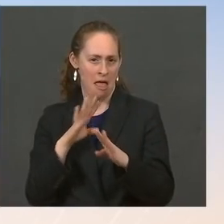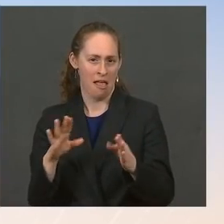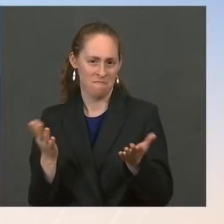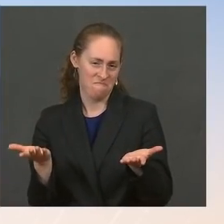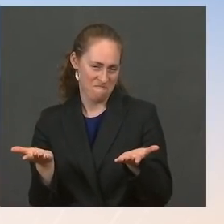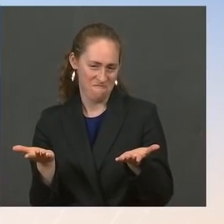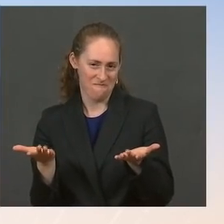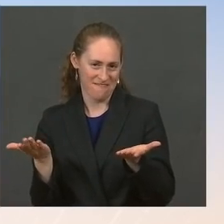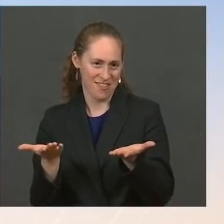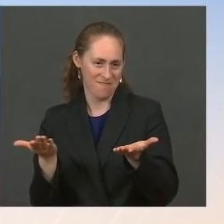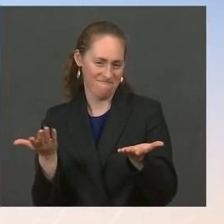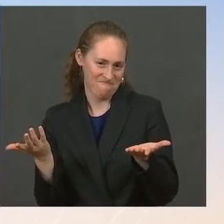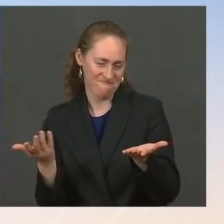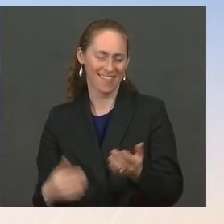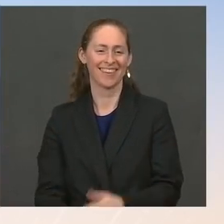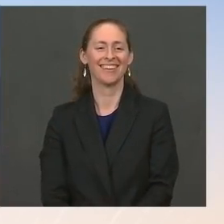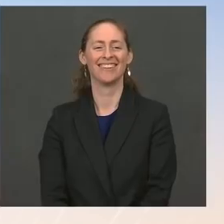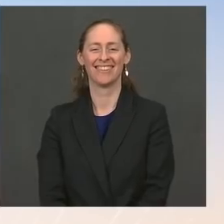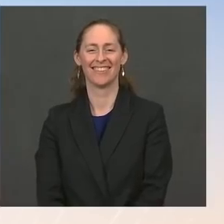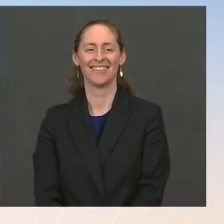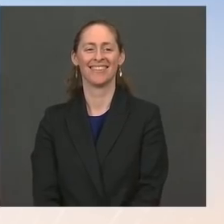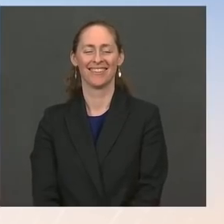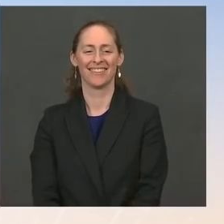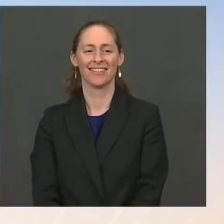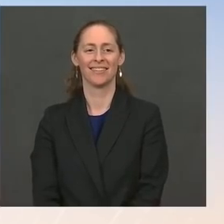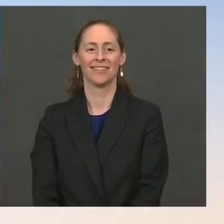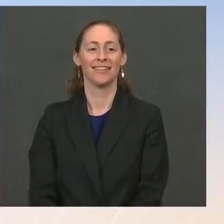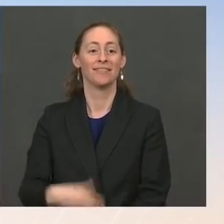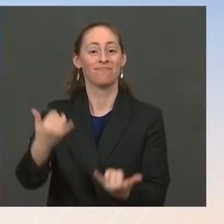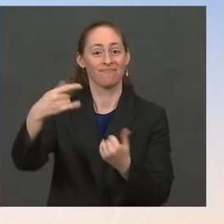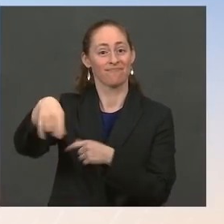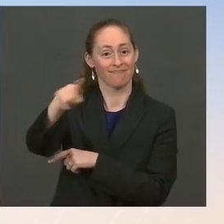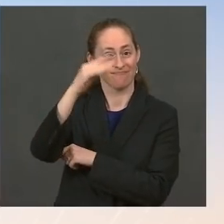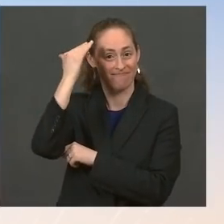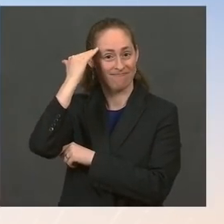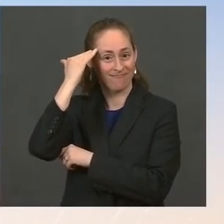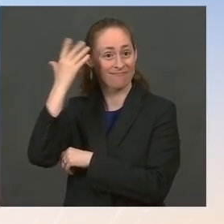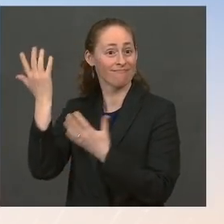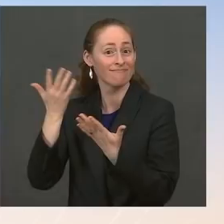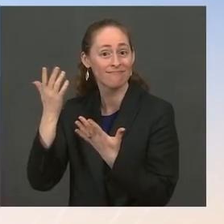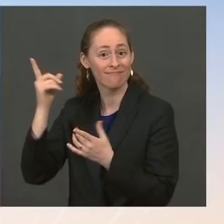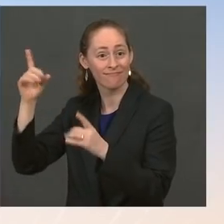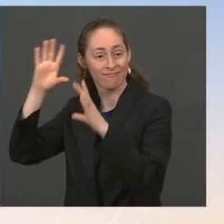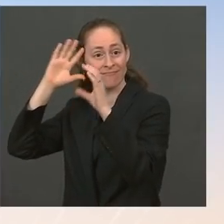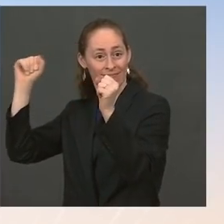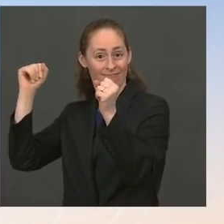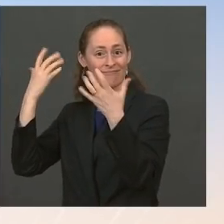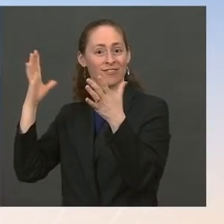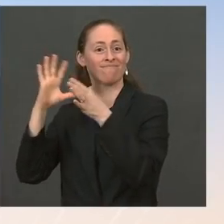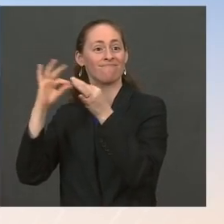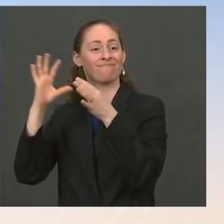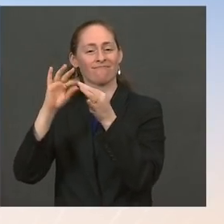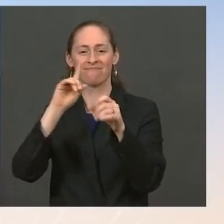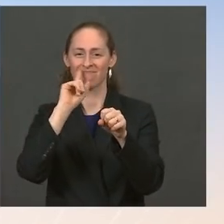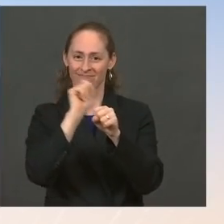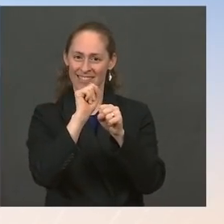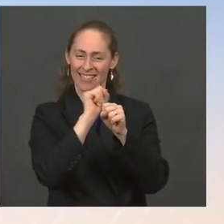You've all seen the President's statement we issued this morning on the House passing his Build Back Better Agenda for the middle class, which came just three weeks